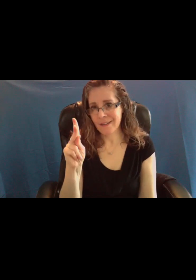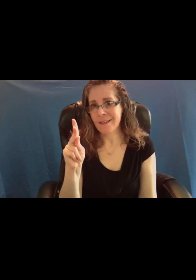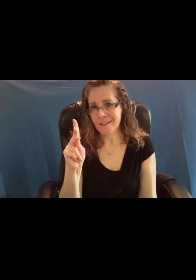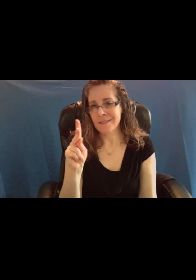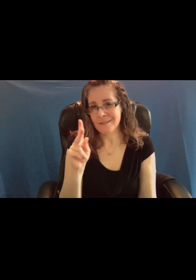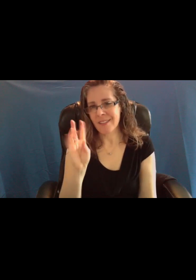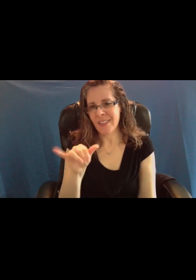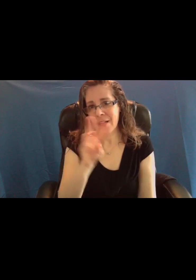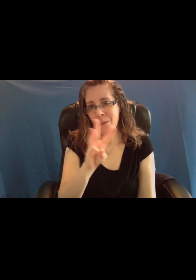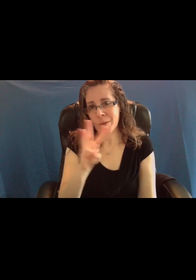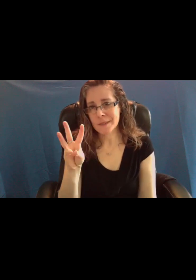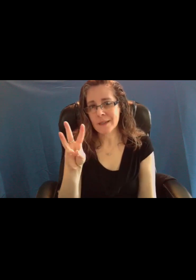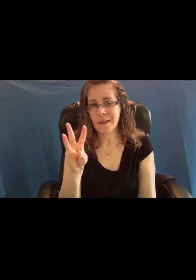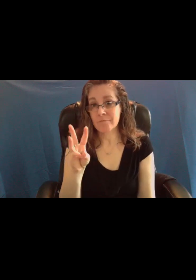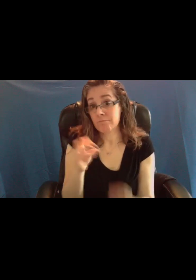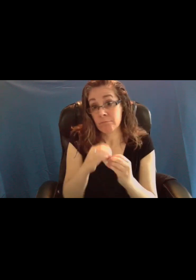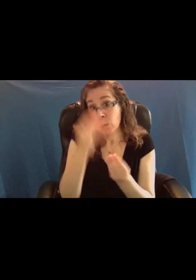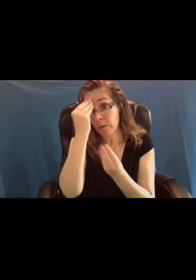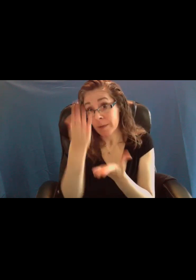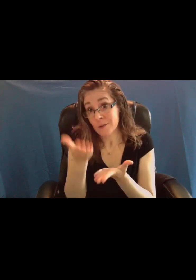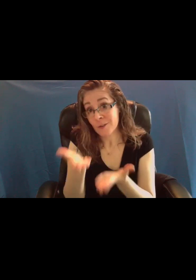has more on this if you want to look into it, the people who are